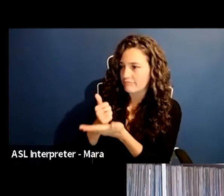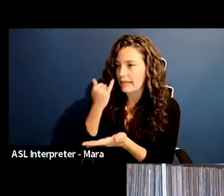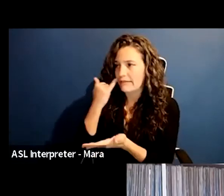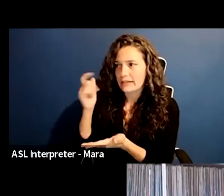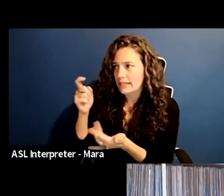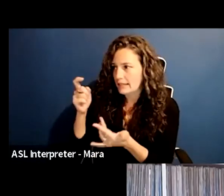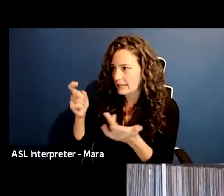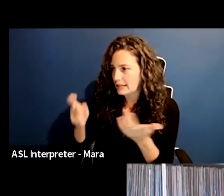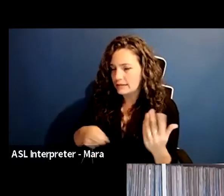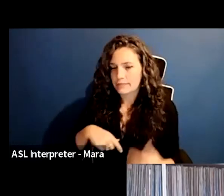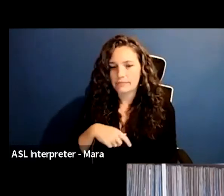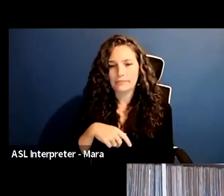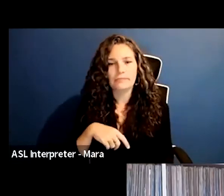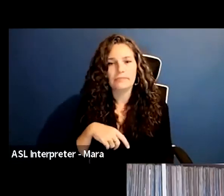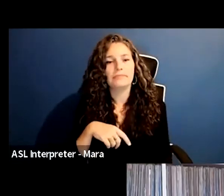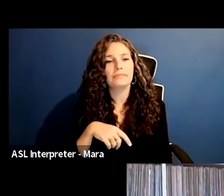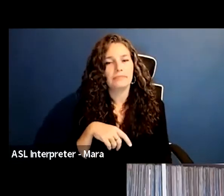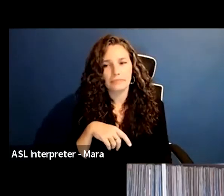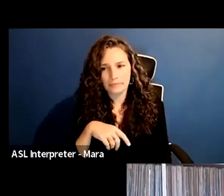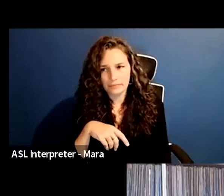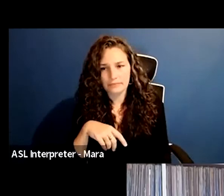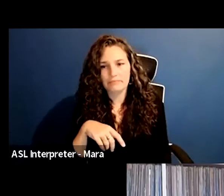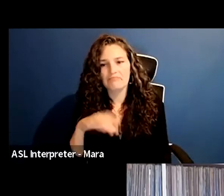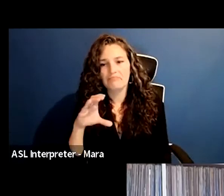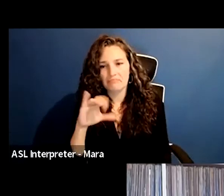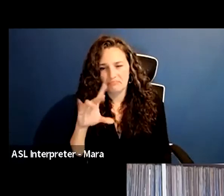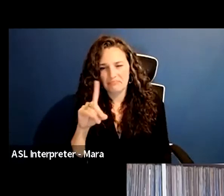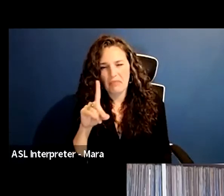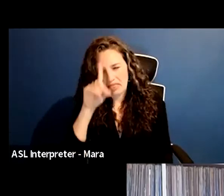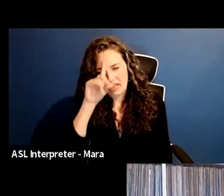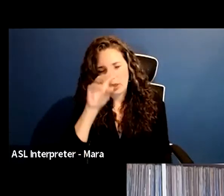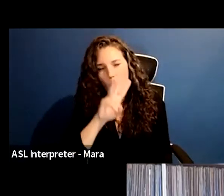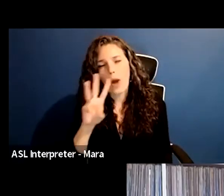Again, through the website. Because if they go through the website,